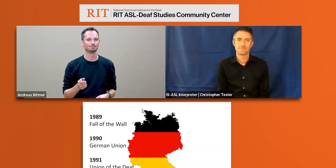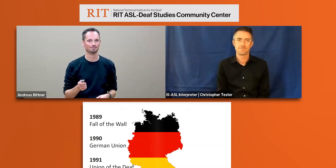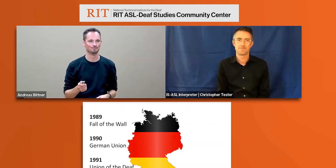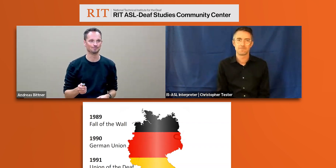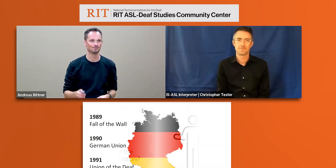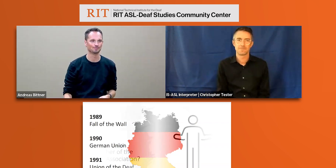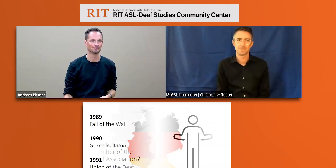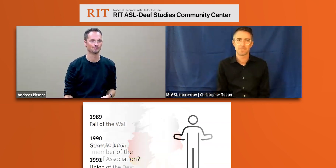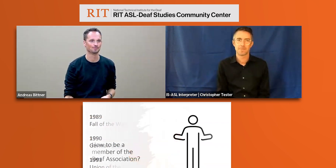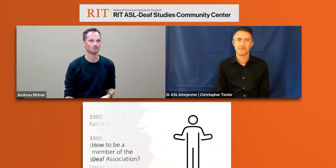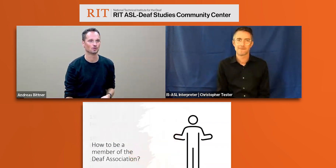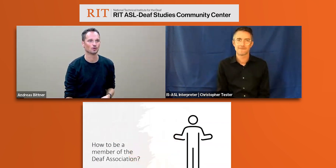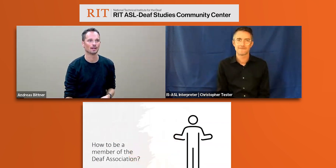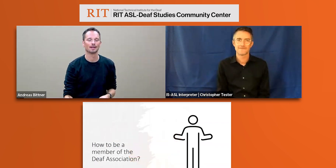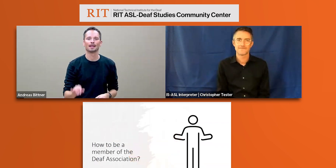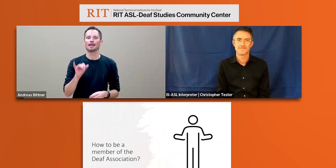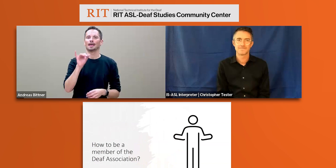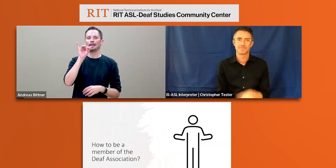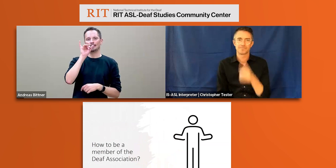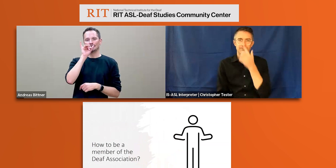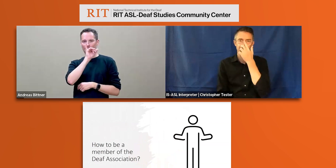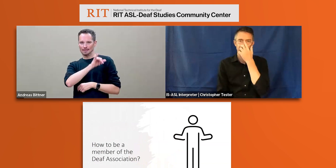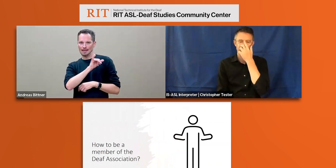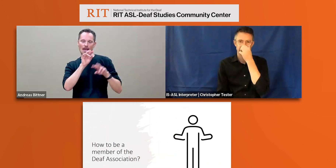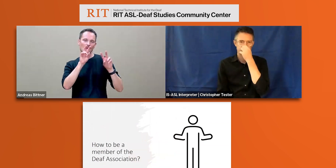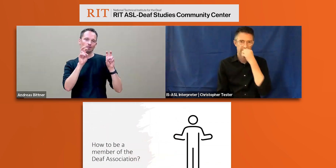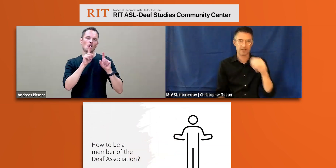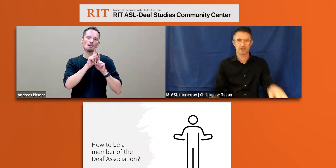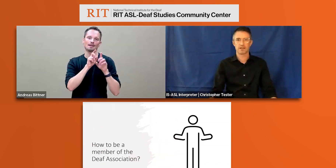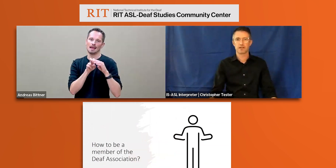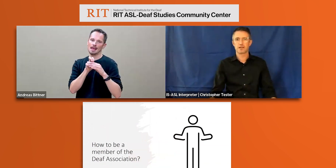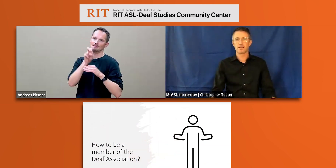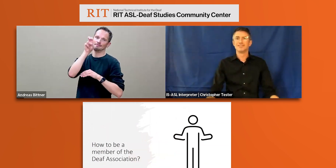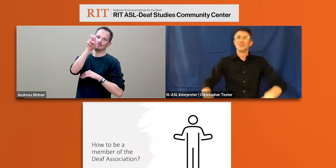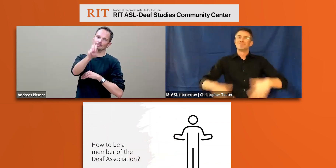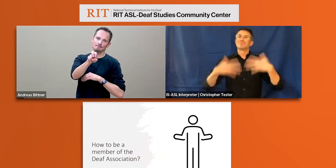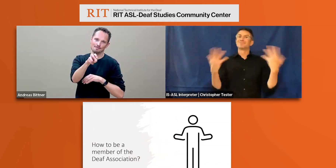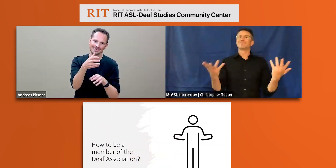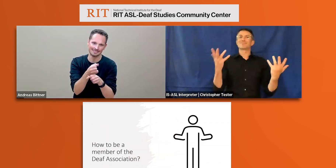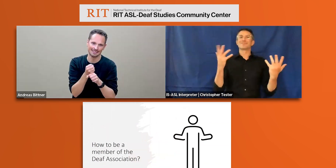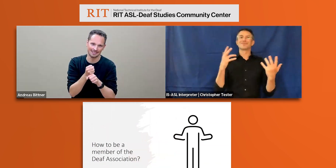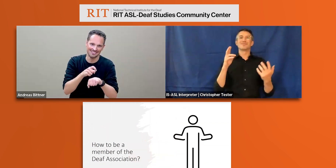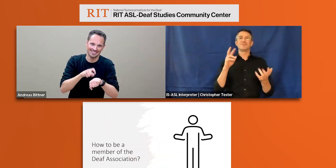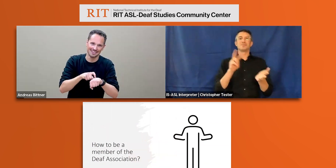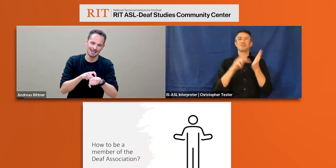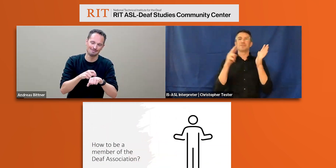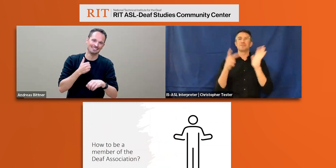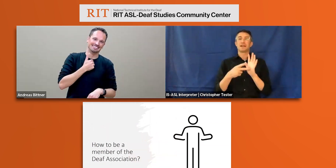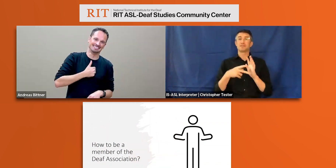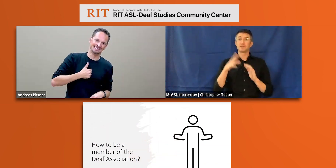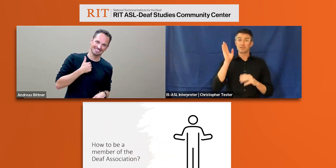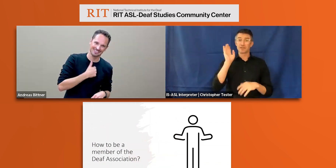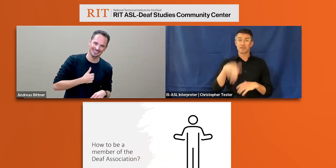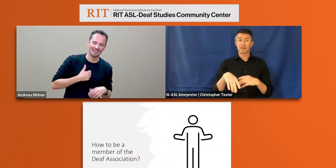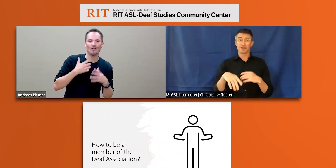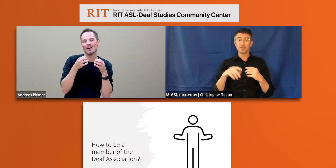And then eventually in 91, they all joined together as a national association.